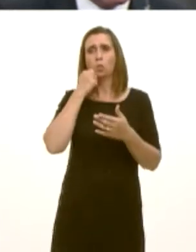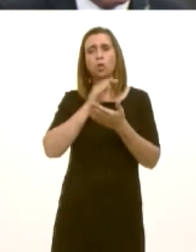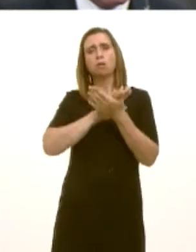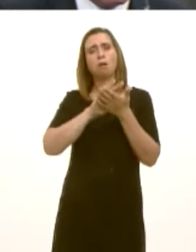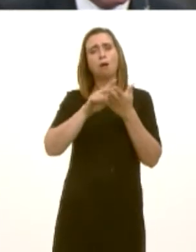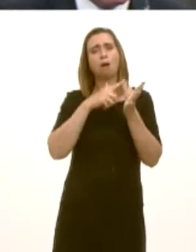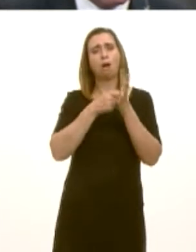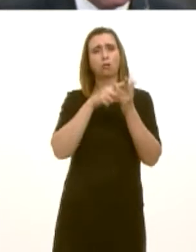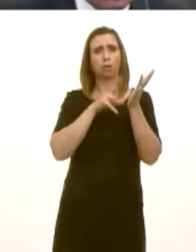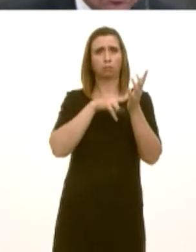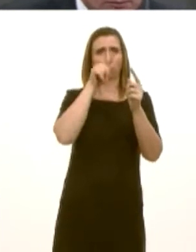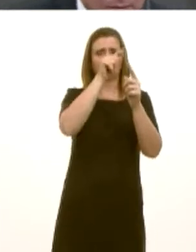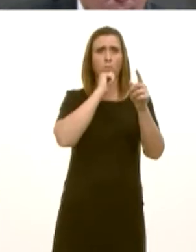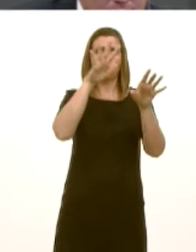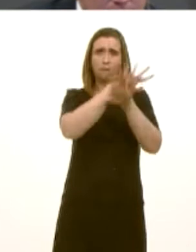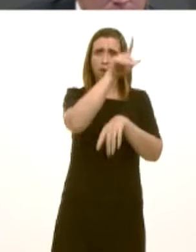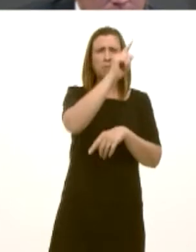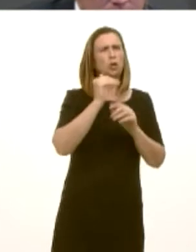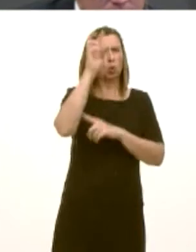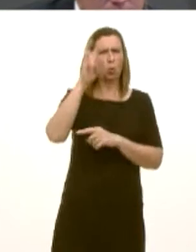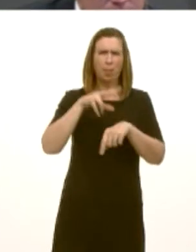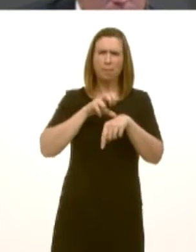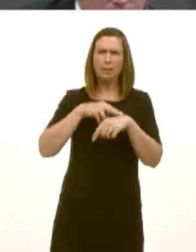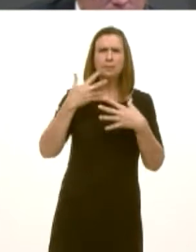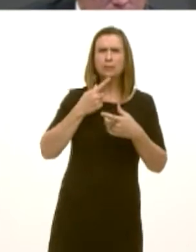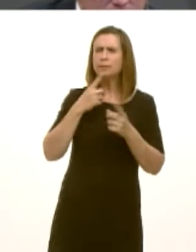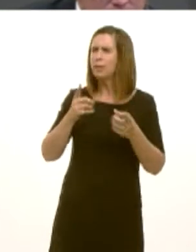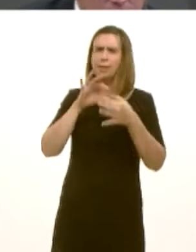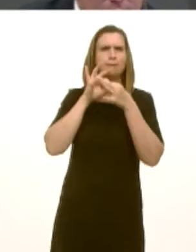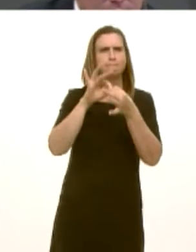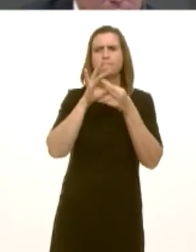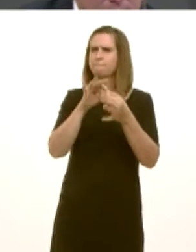But, North Wales Police told me that thereís been poor engagement with forces, police and